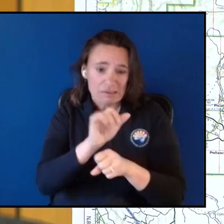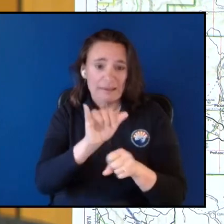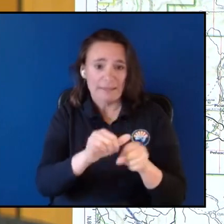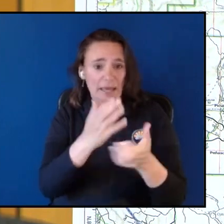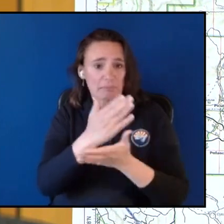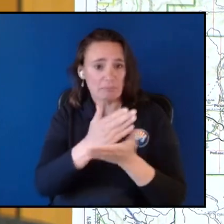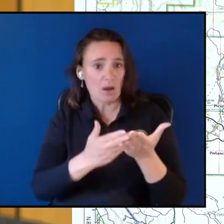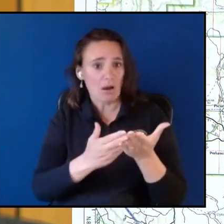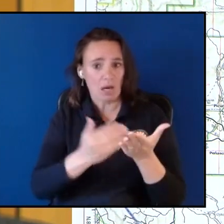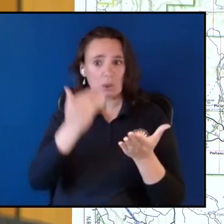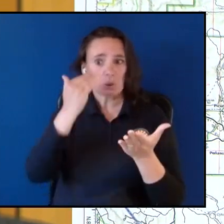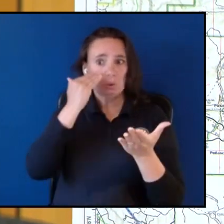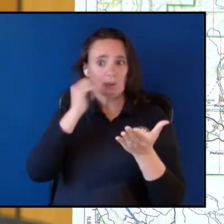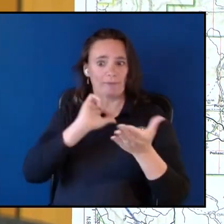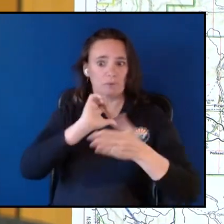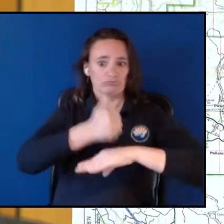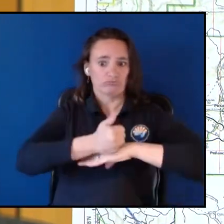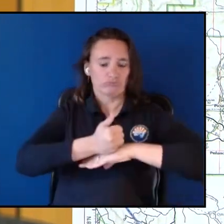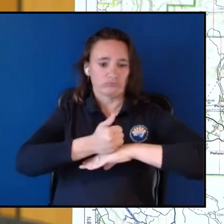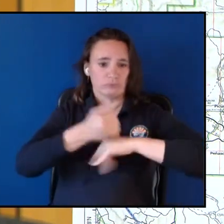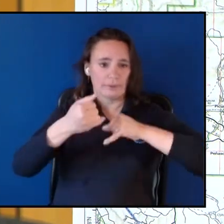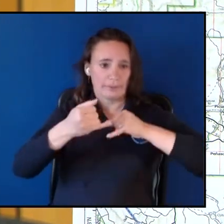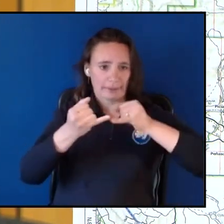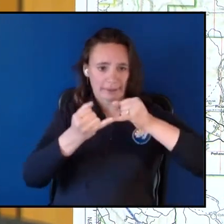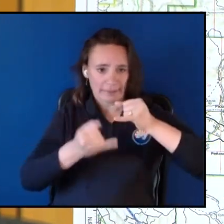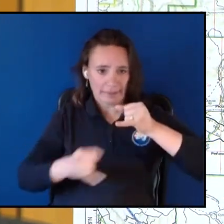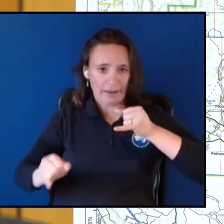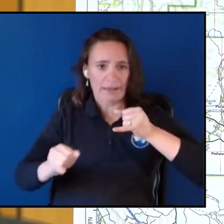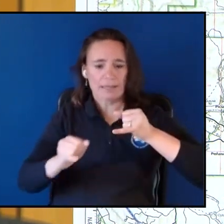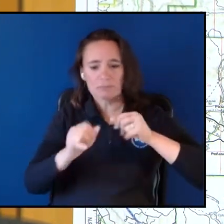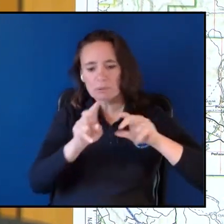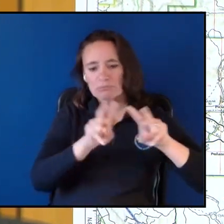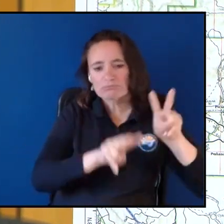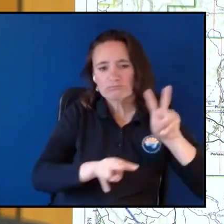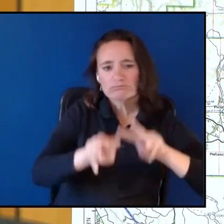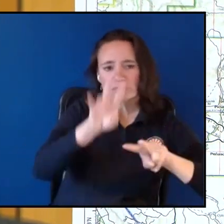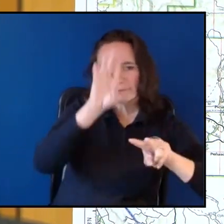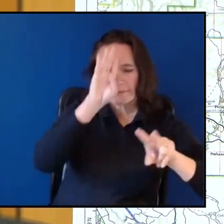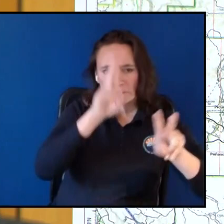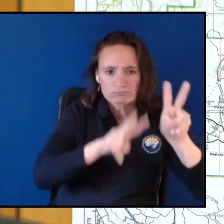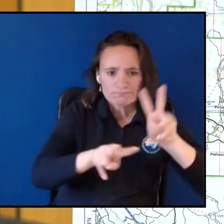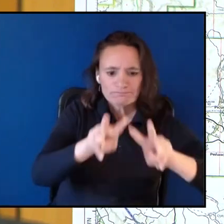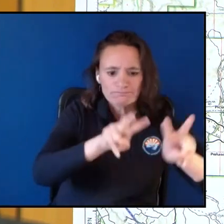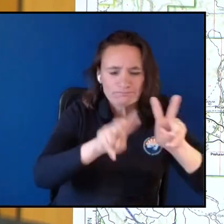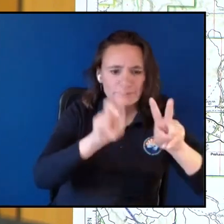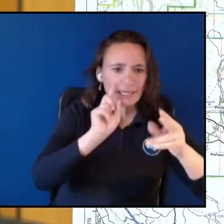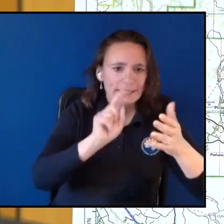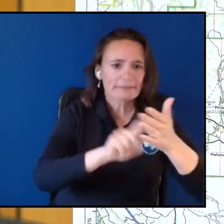We had crews in here scouting and looking to better identify that. So, we'll make adjustments in future days to